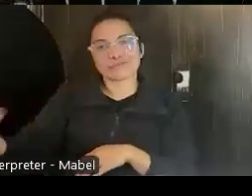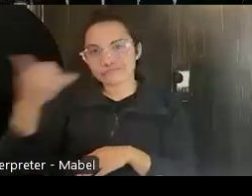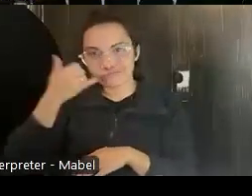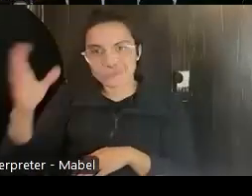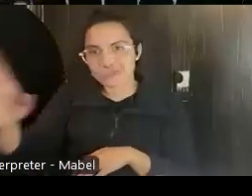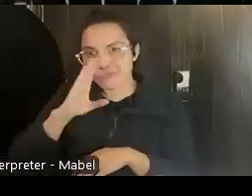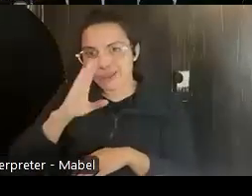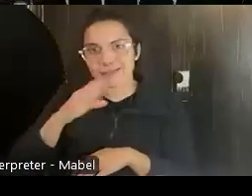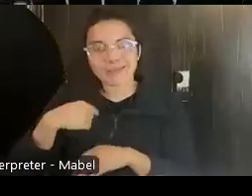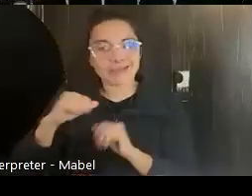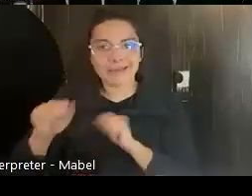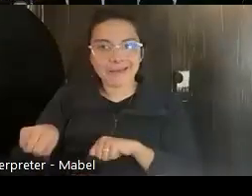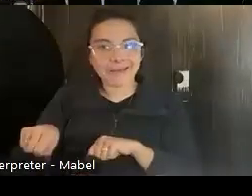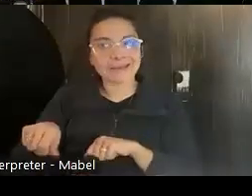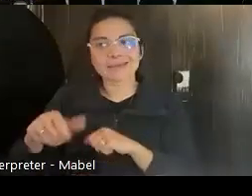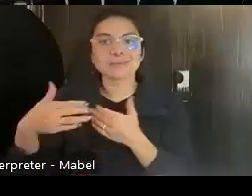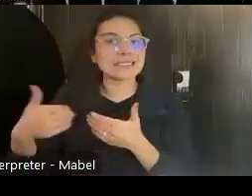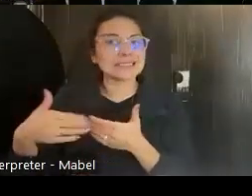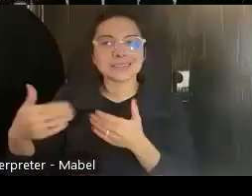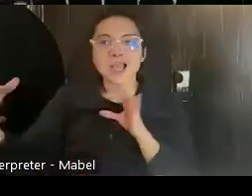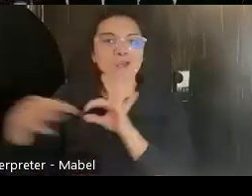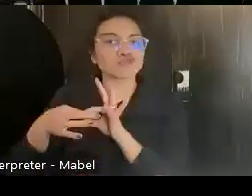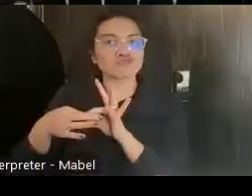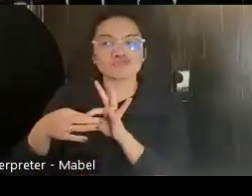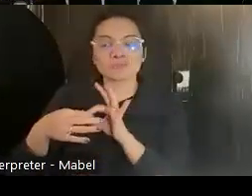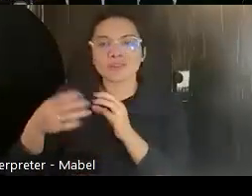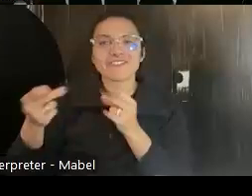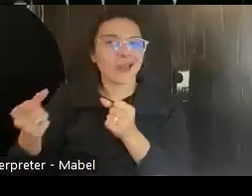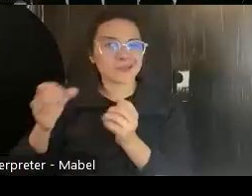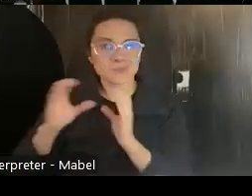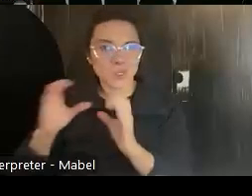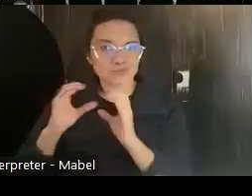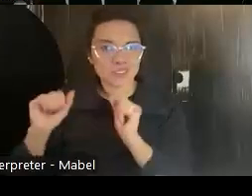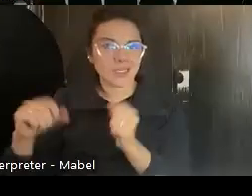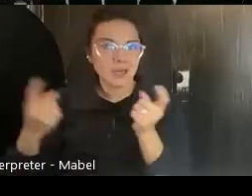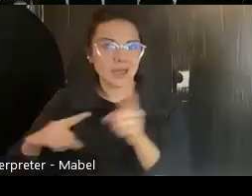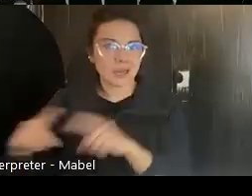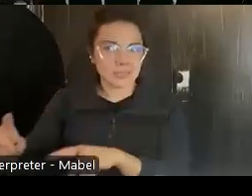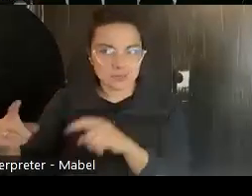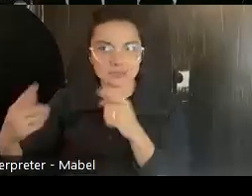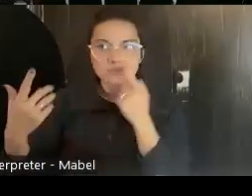us very quickly and easily um so we're in fast communication with them so I anticipate we'll do